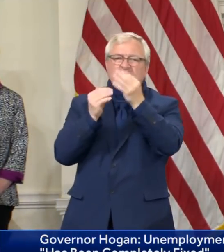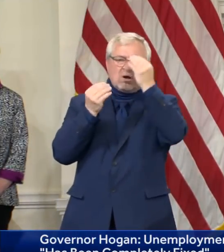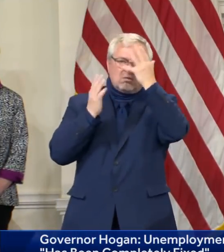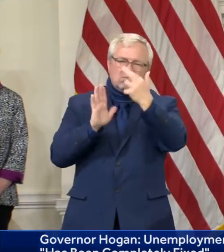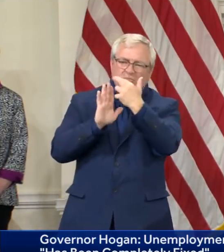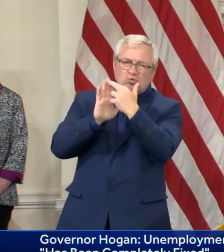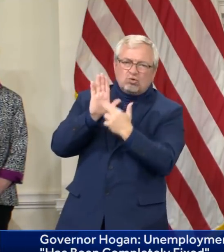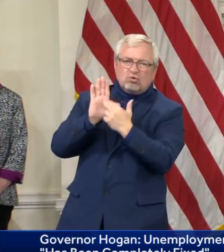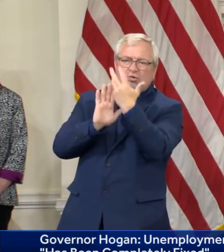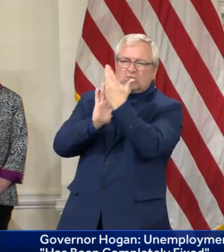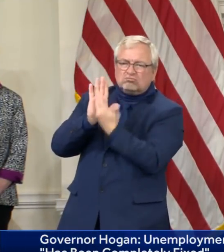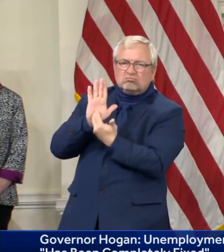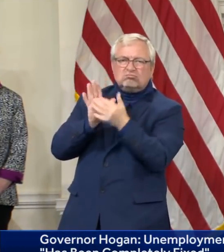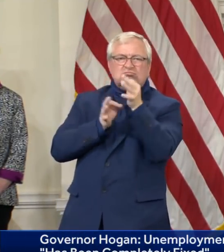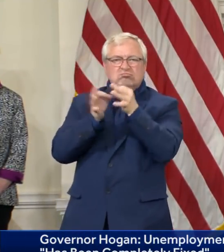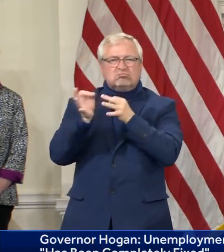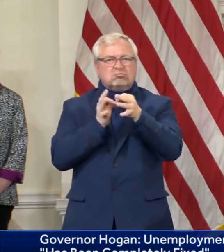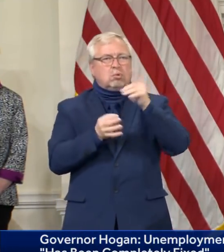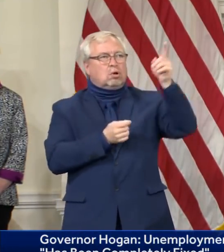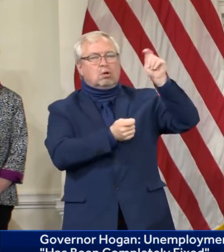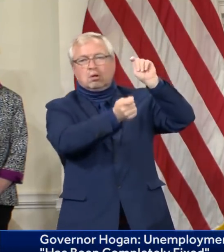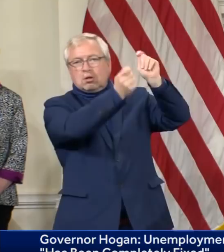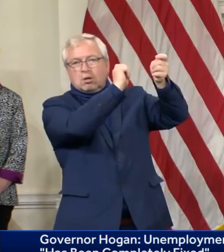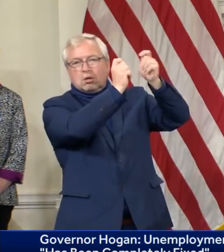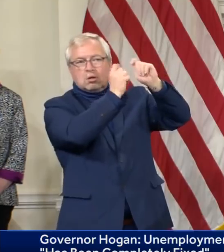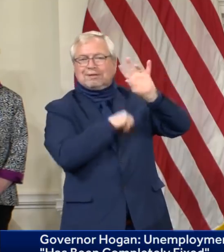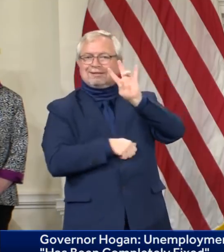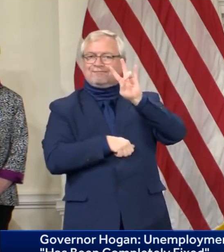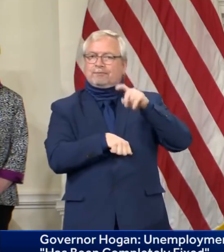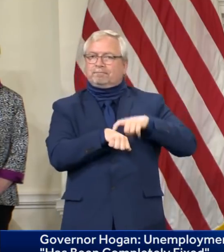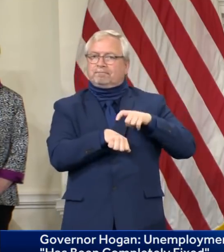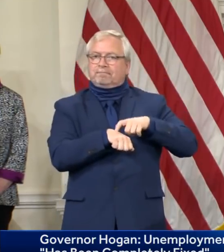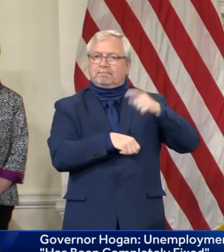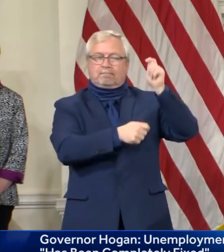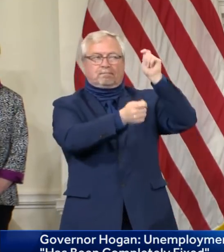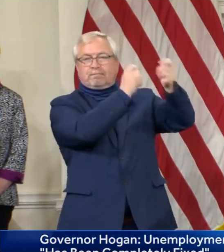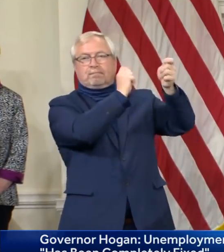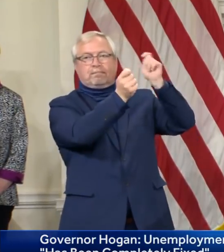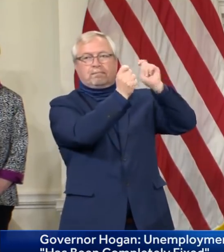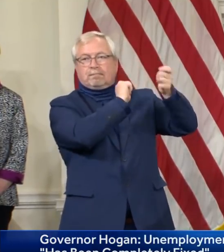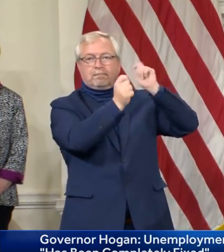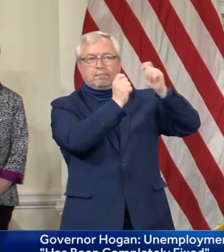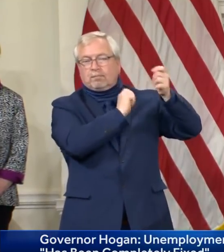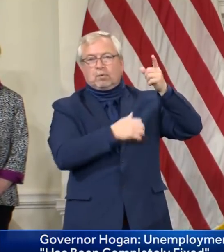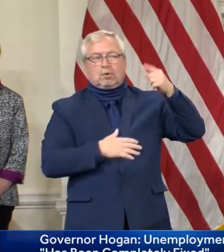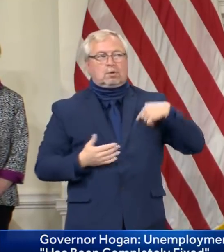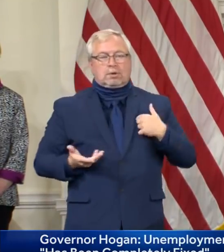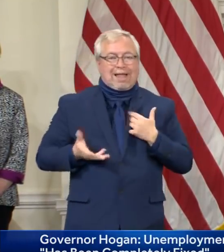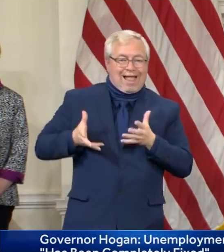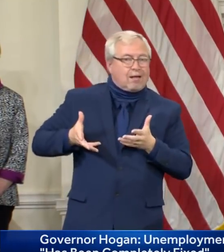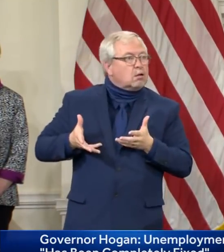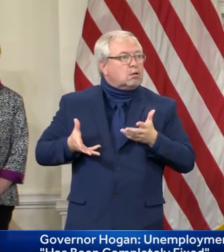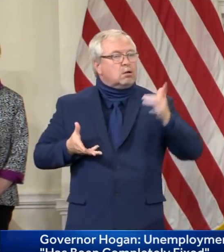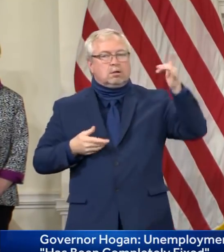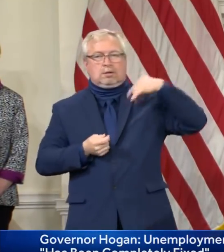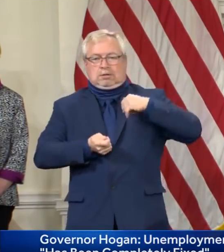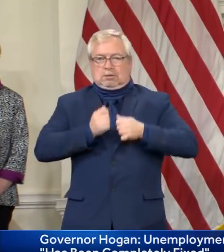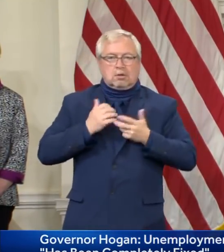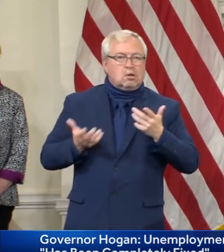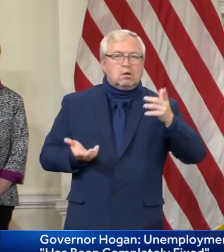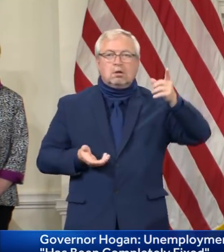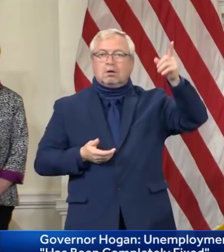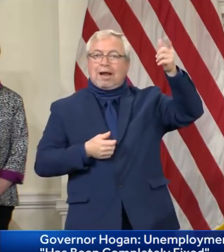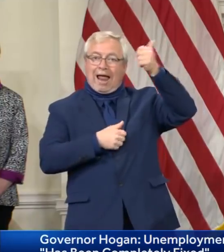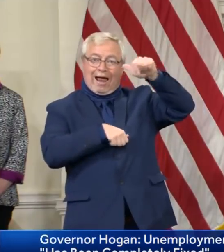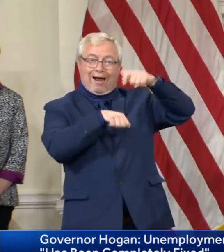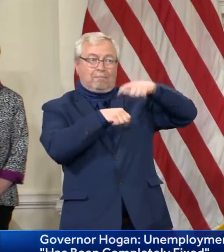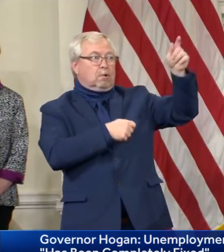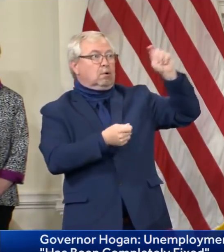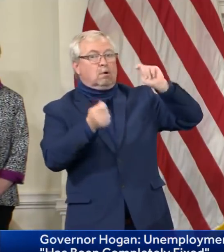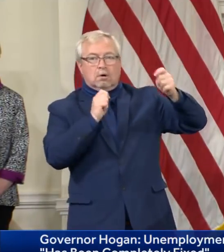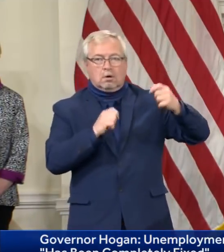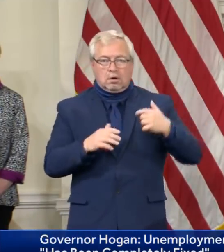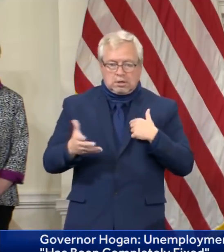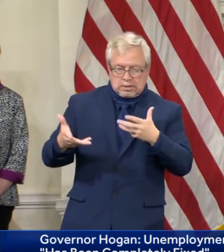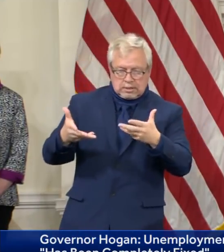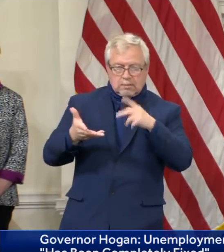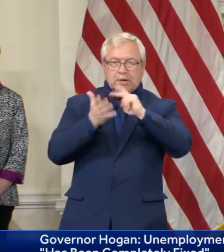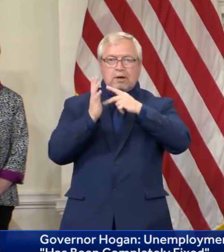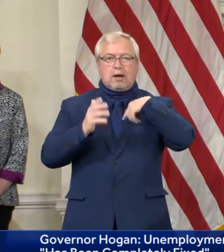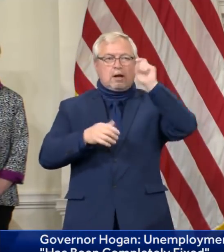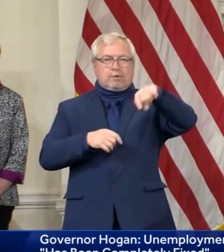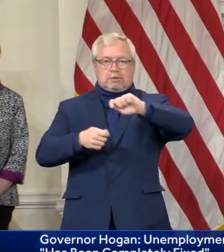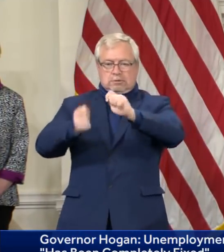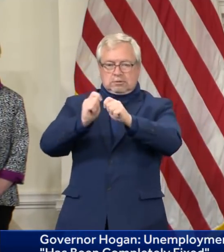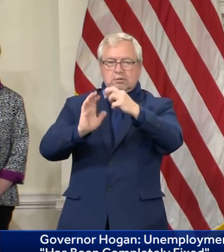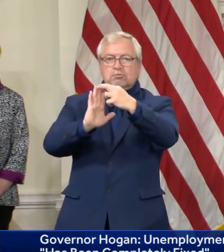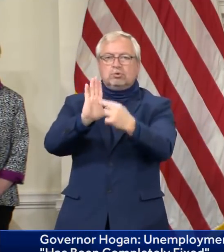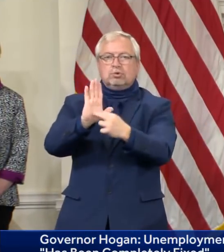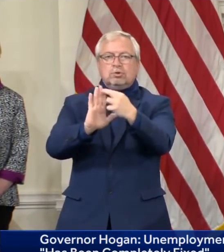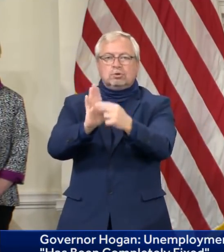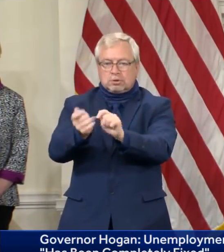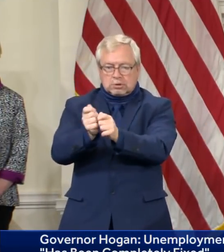WE HAVE GOTTEN SEVERAL DIFFERENT CHANGES OF INSTRUCTIONS FROM THE FEDERAL LEVEL ON NEW SETS OF GUIDELINES SINCE THIS PROGRAM CAME OUT.